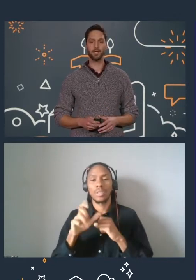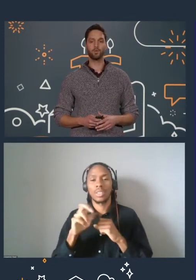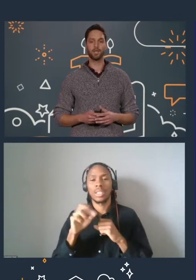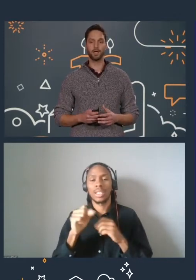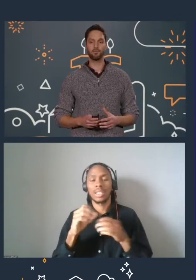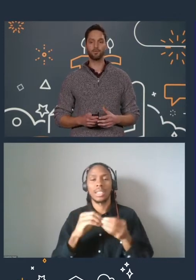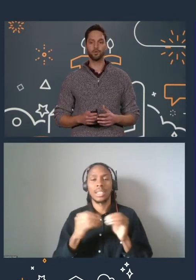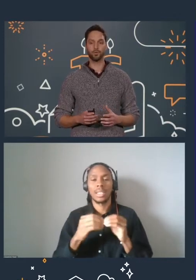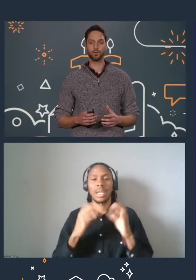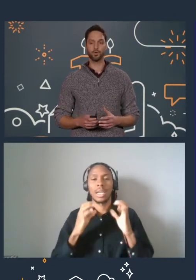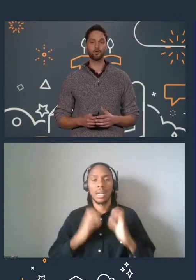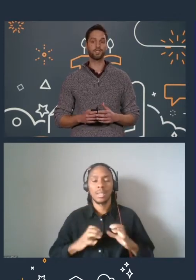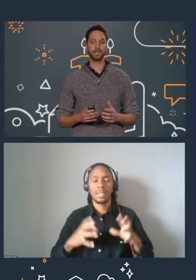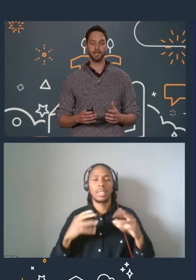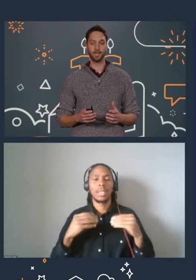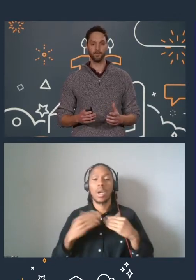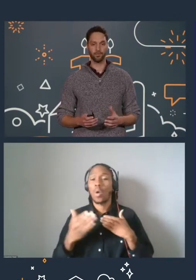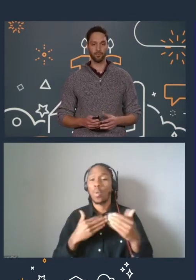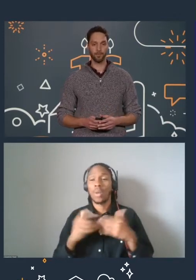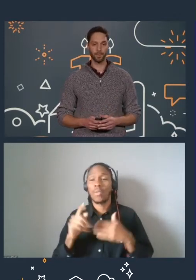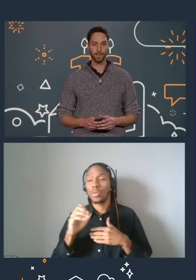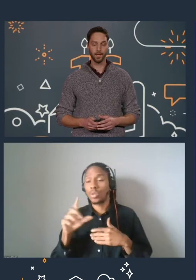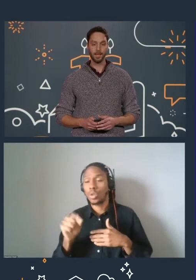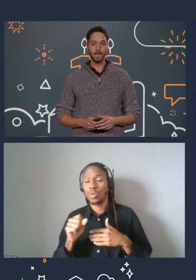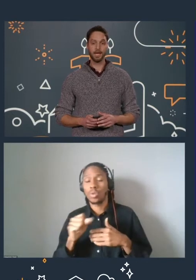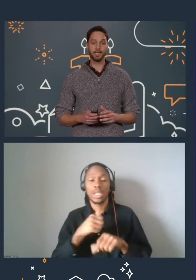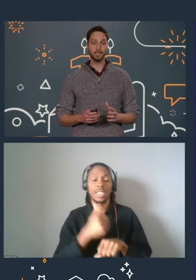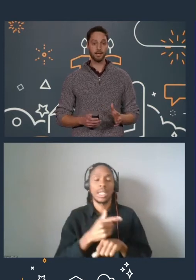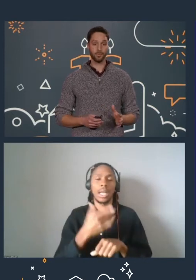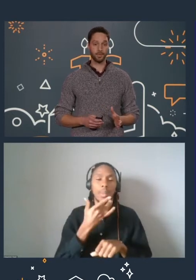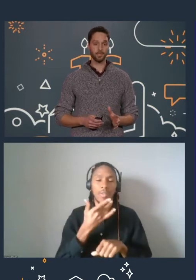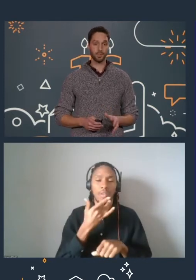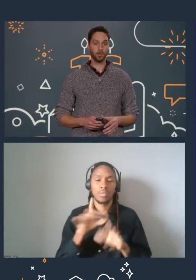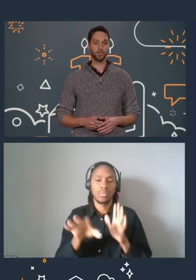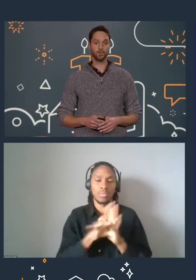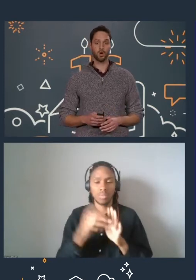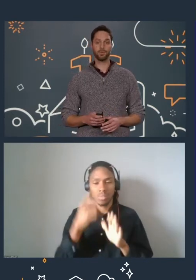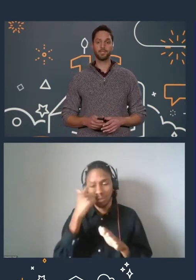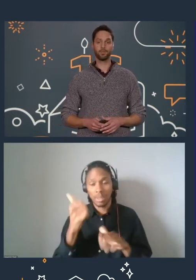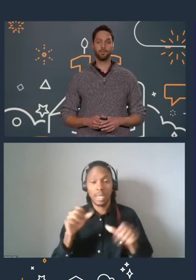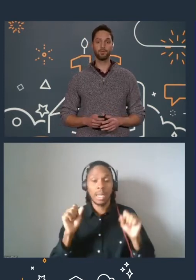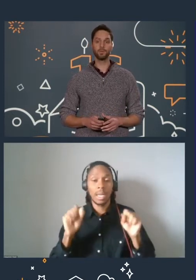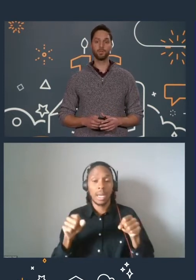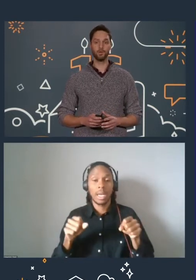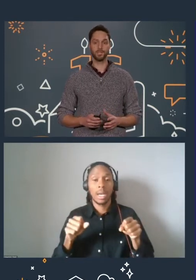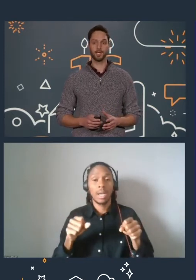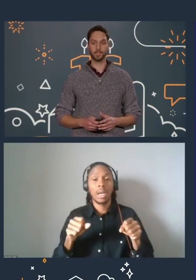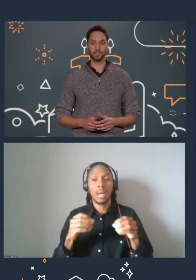in whatever tools or setting they prefer. This capability also opens up multiple use cases